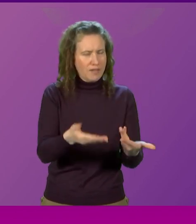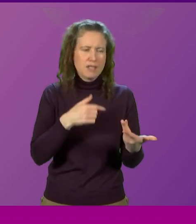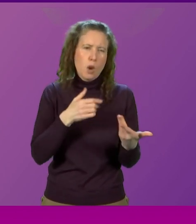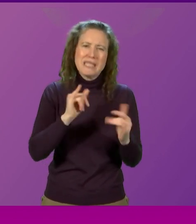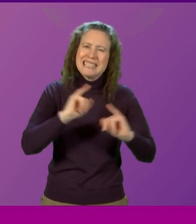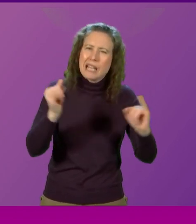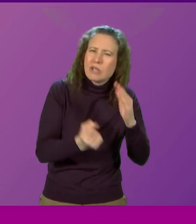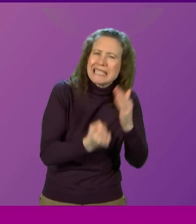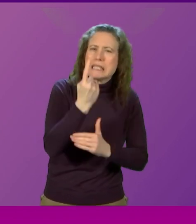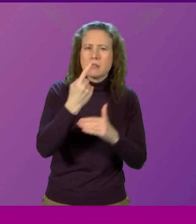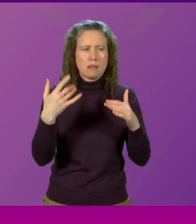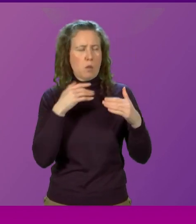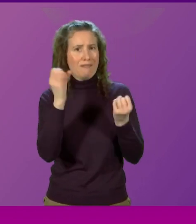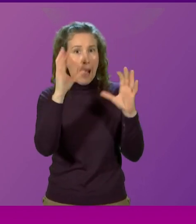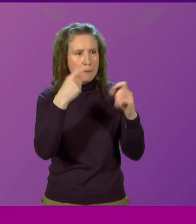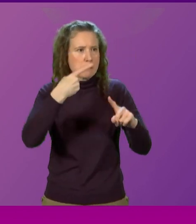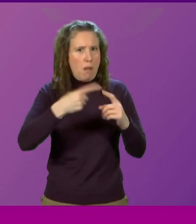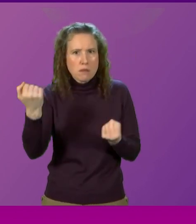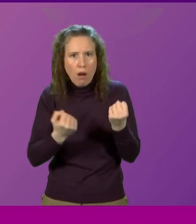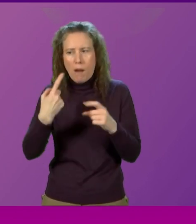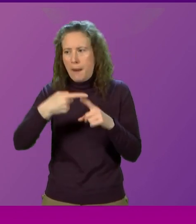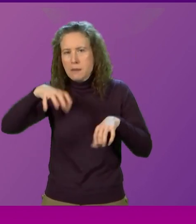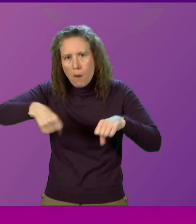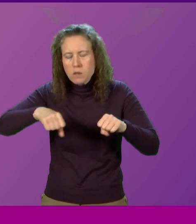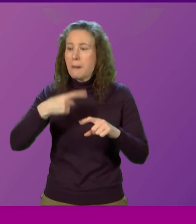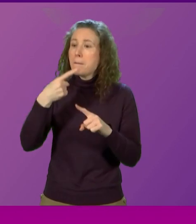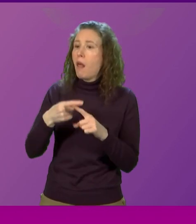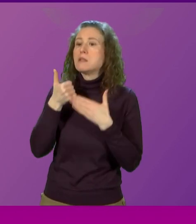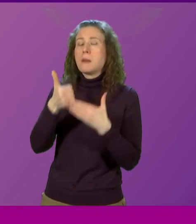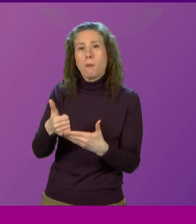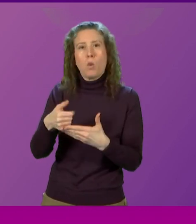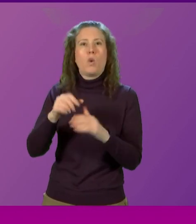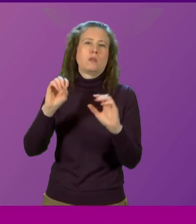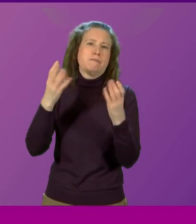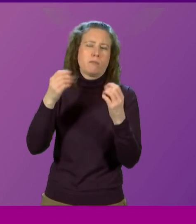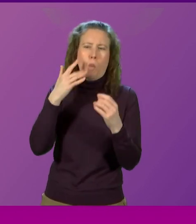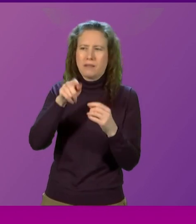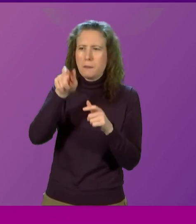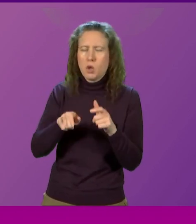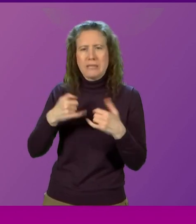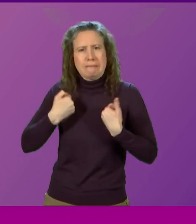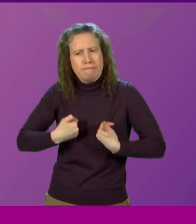incidents as well as being used by advanced paramedics to support patients with less serious conditions in the community.